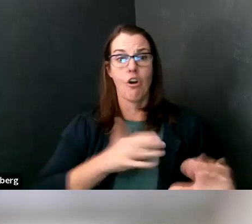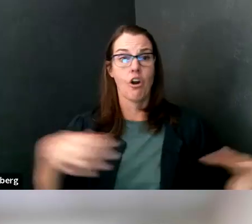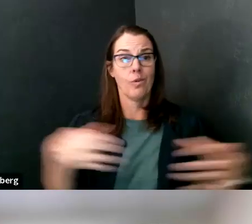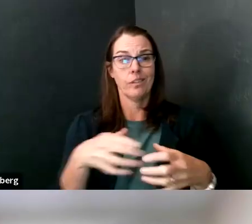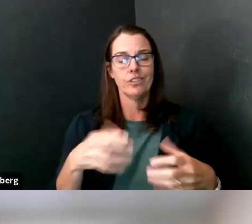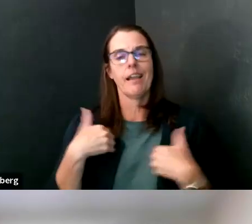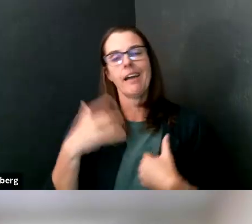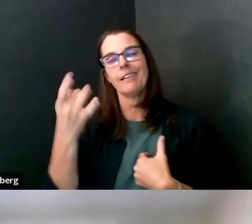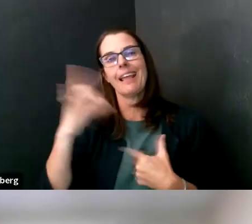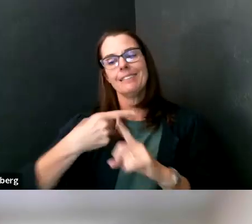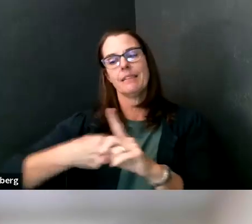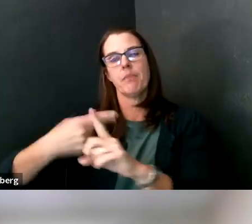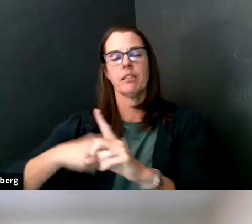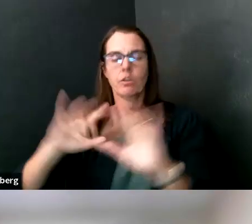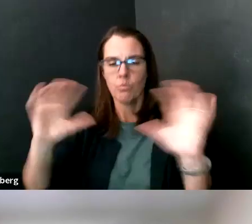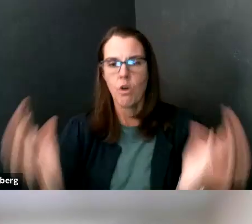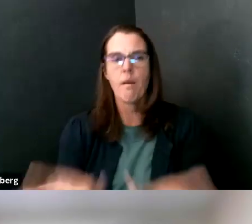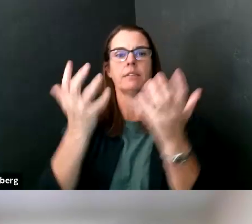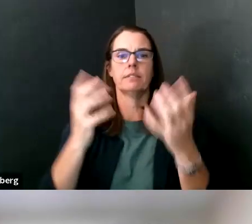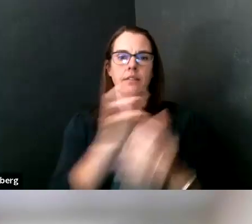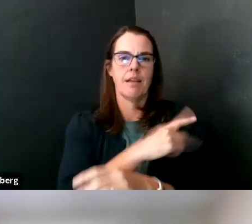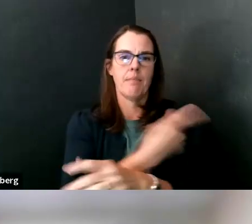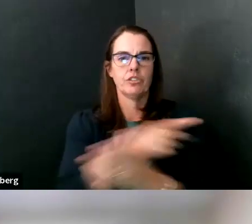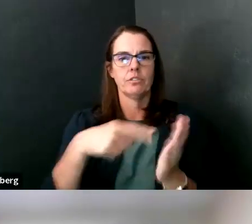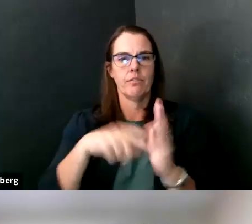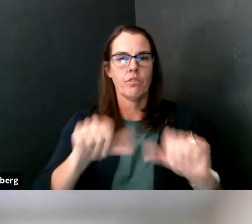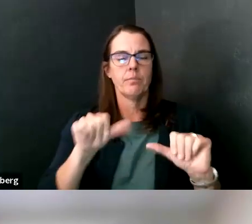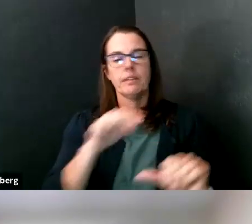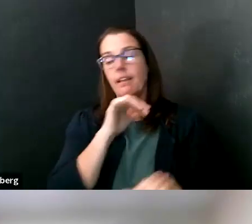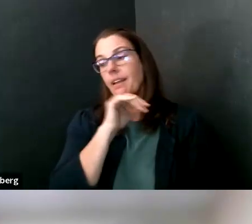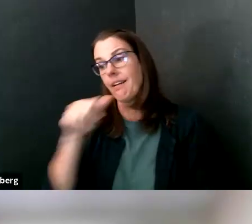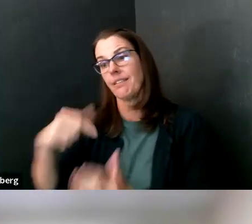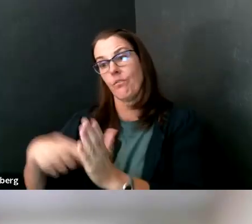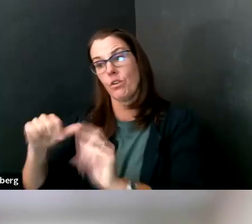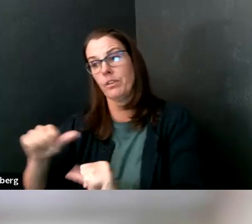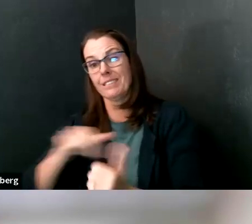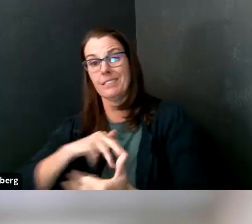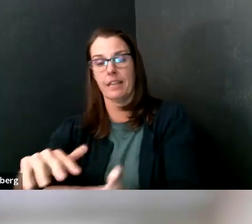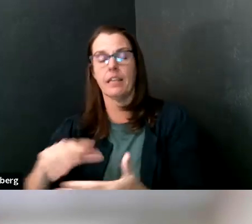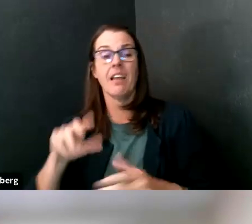18-month robust patient reported affordability and unaffordability study which collected open-ended